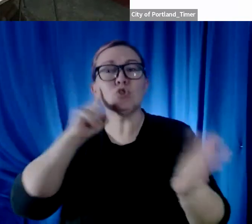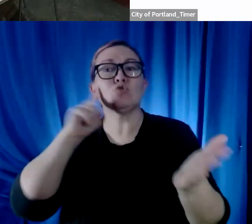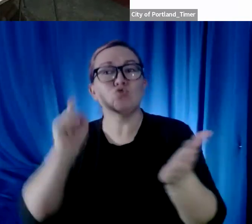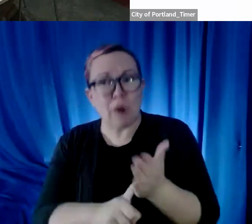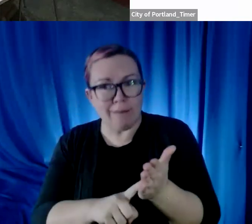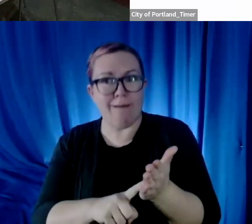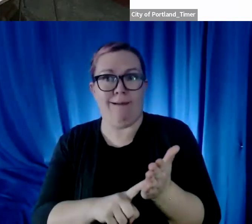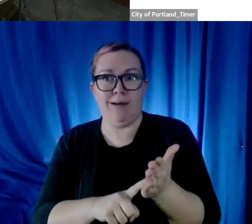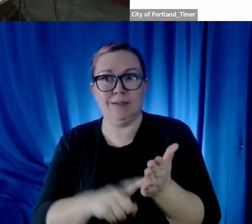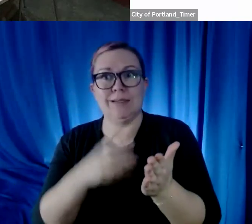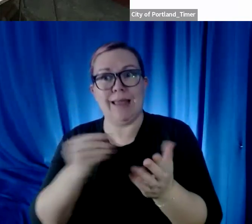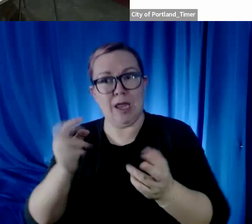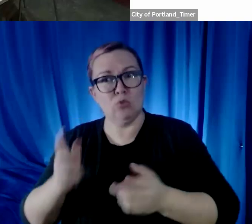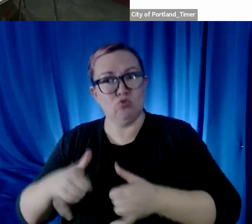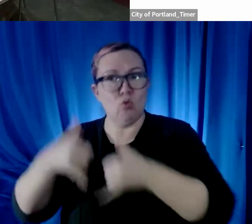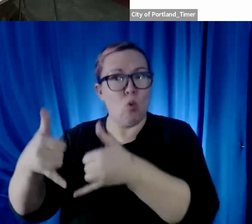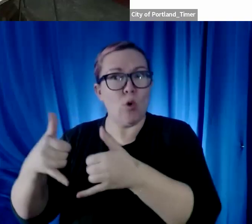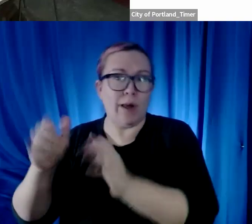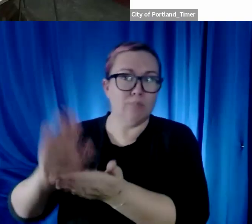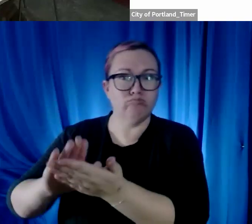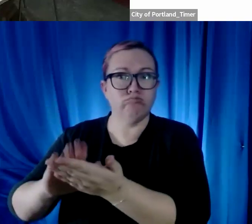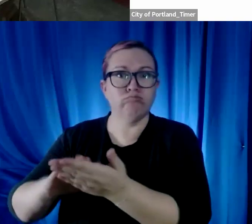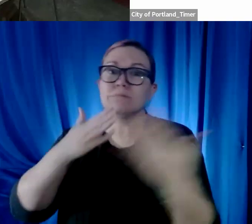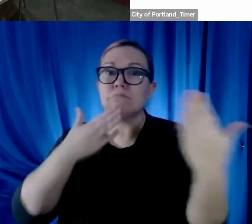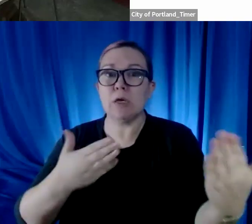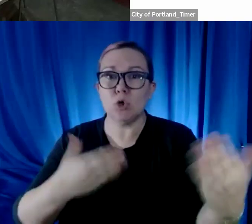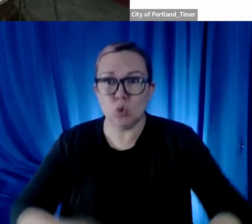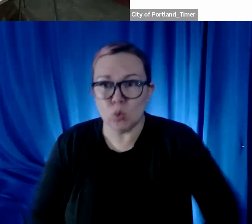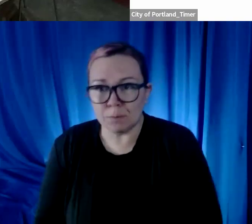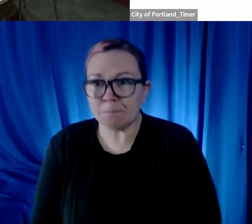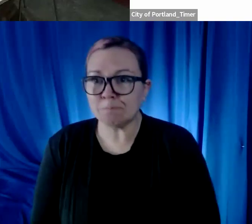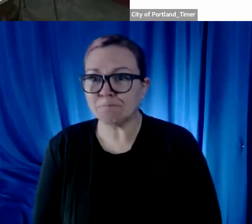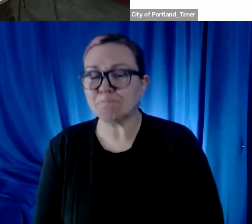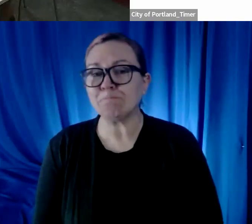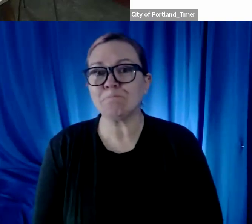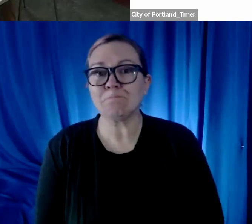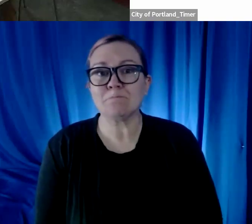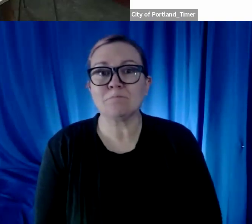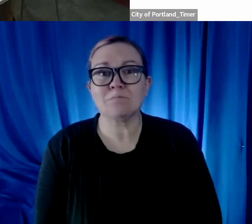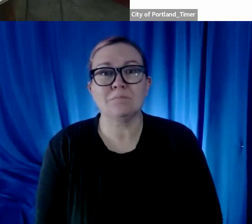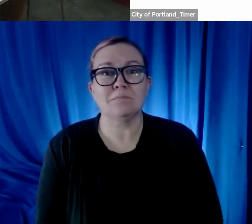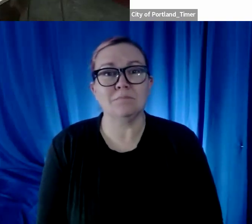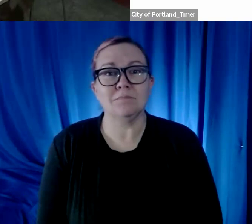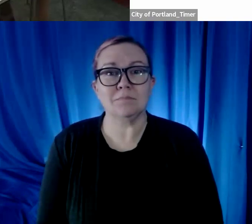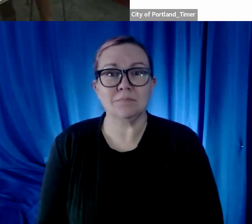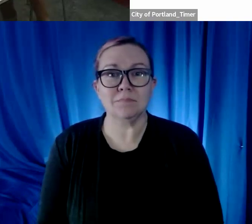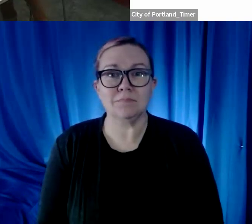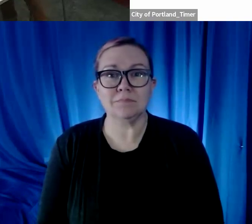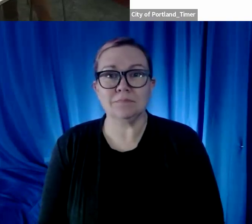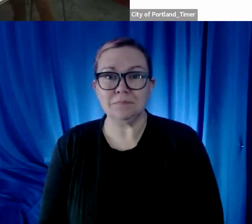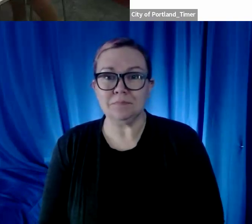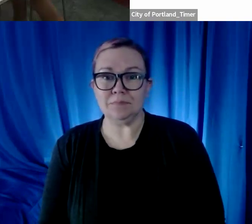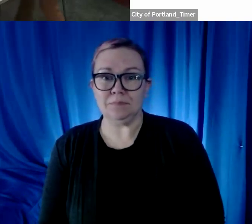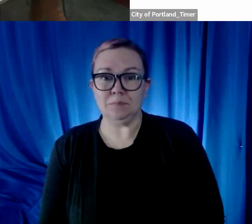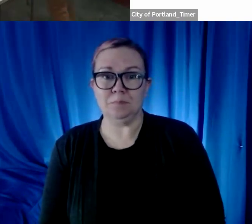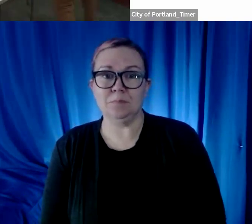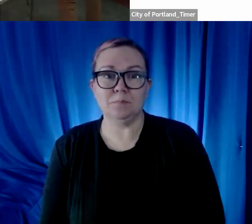And rewarded. Thank you.